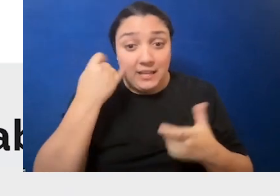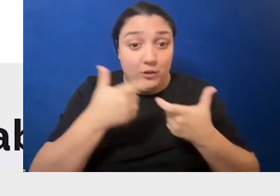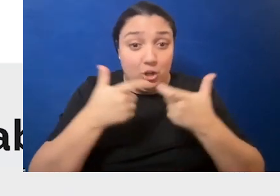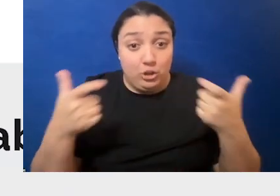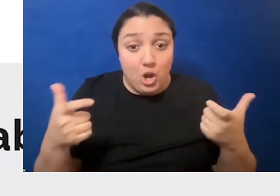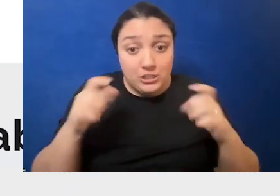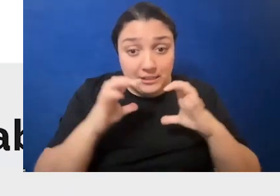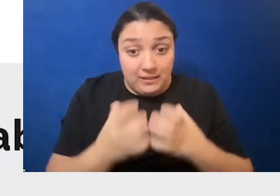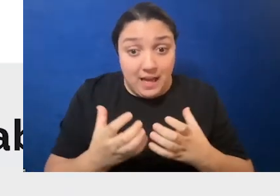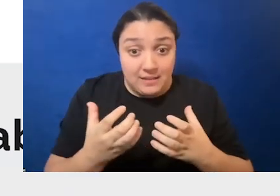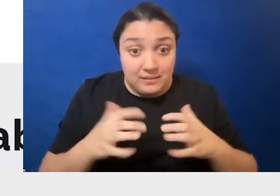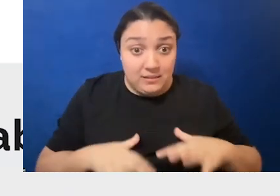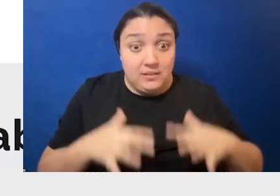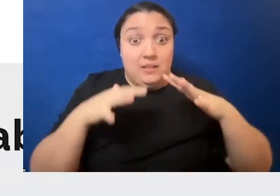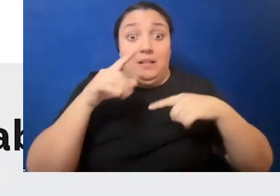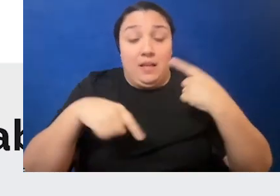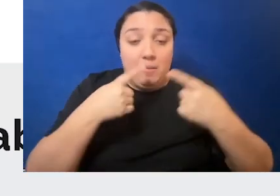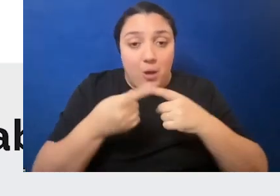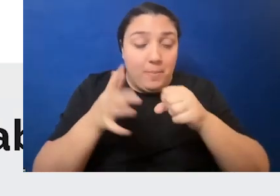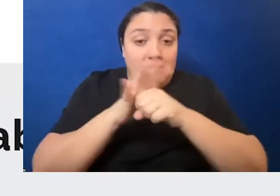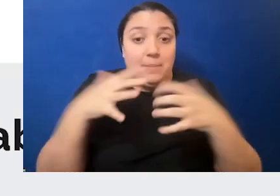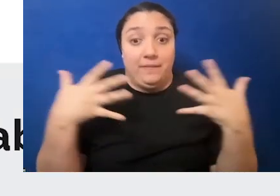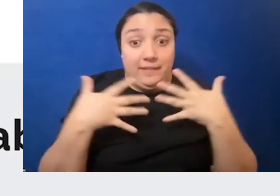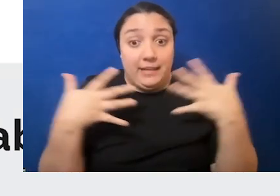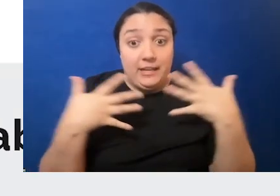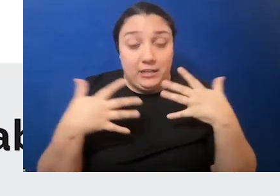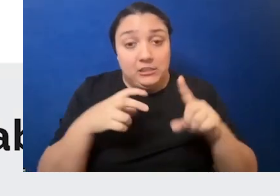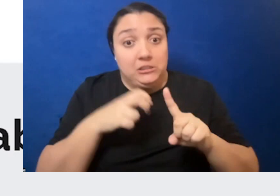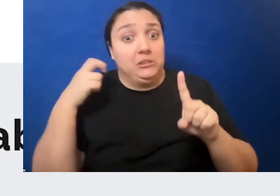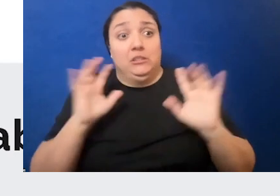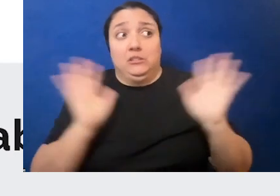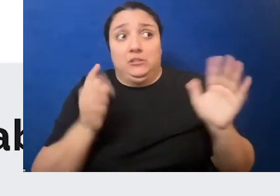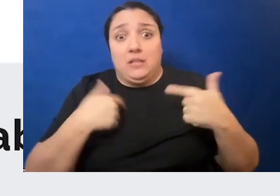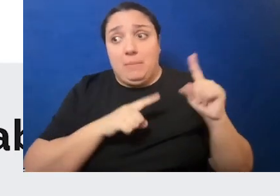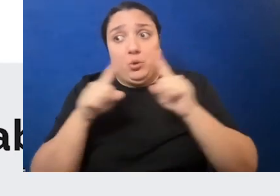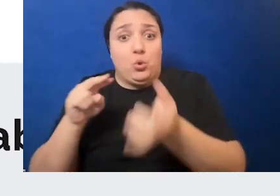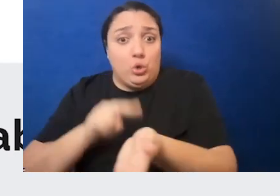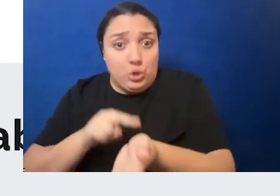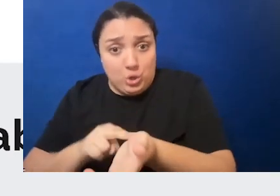KIDS IN A LARGE CLASS AND HAVING ANXIETY, THERE IS AN AVOIDANCE